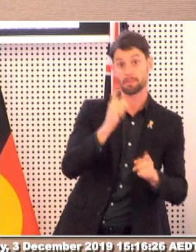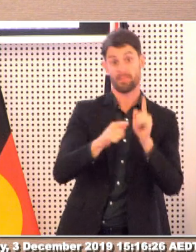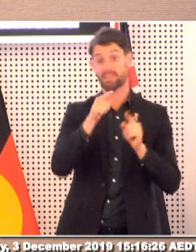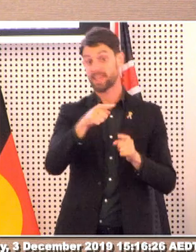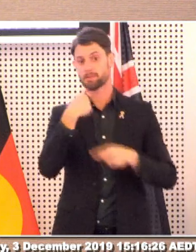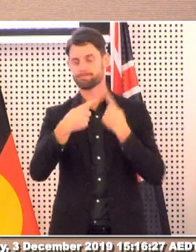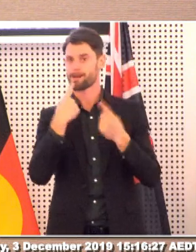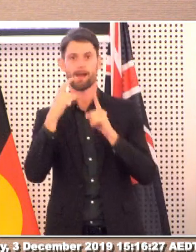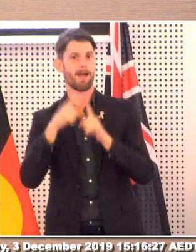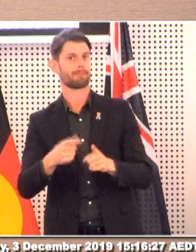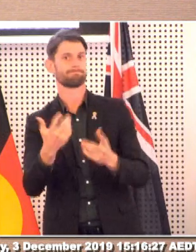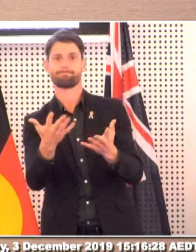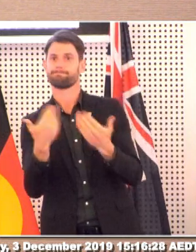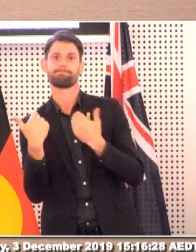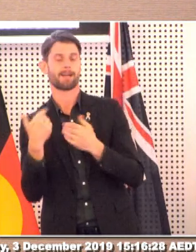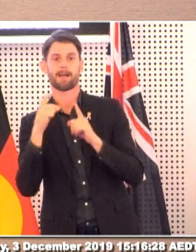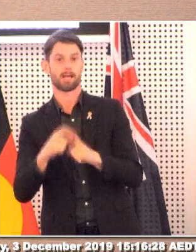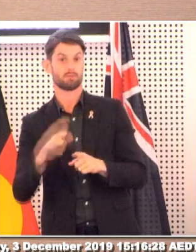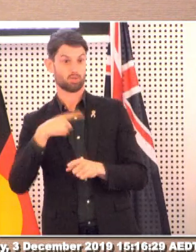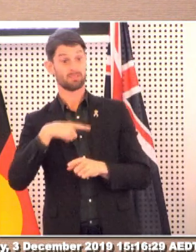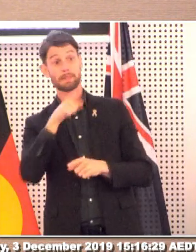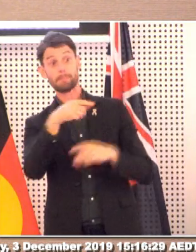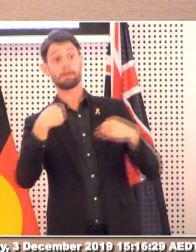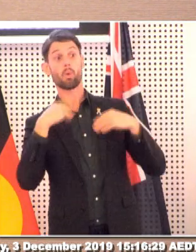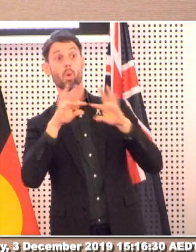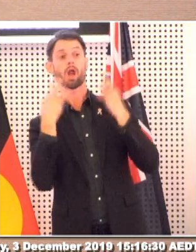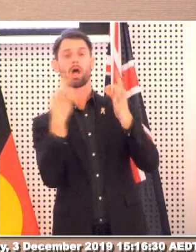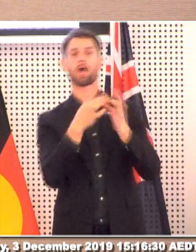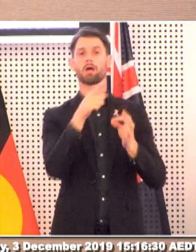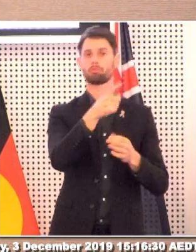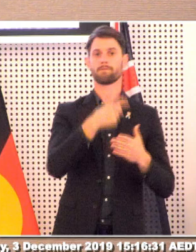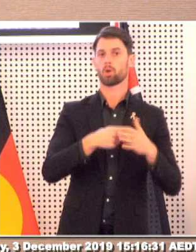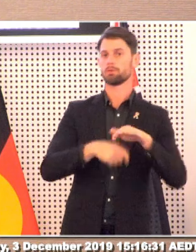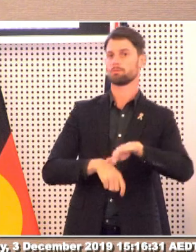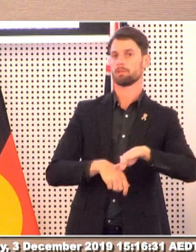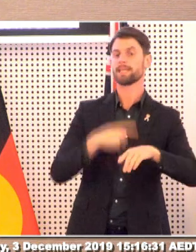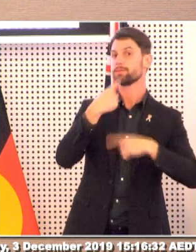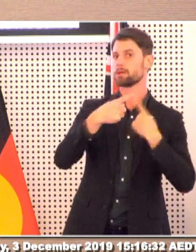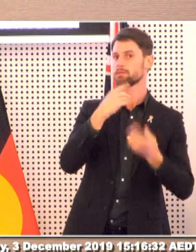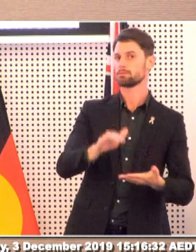And for a great variety of reasons Community Visitors are unable to see the